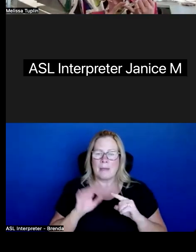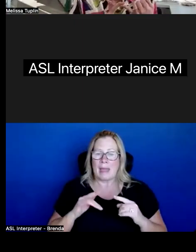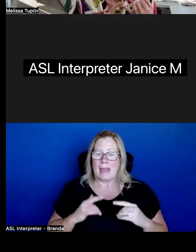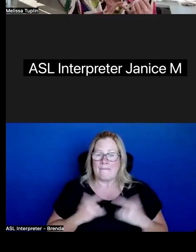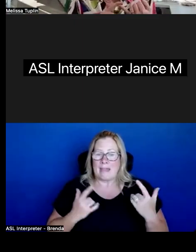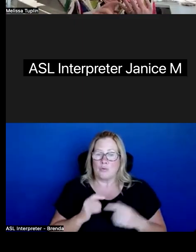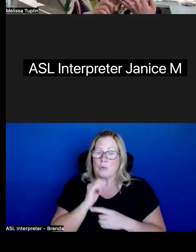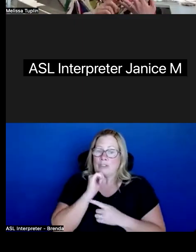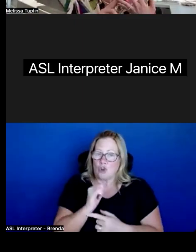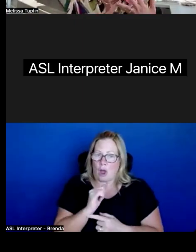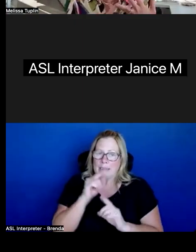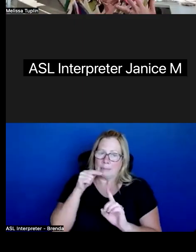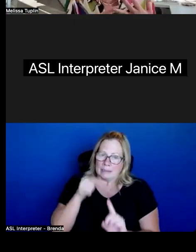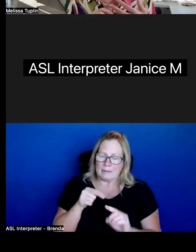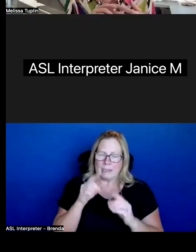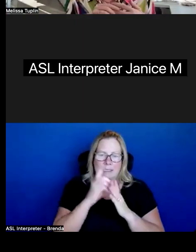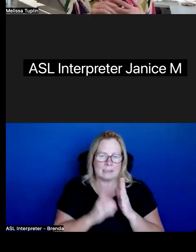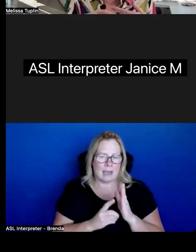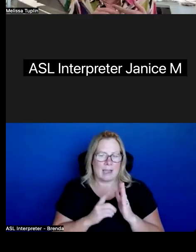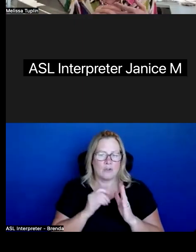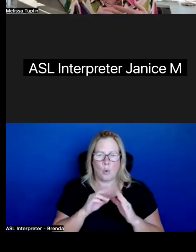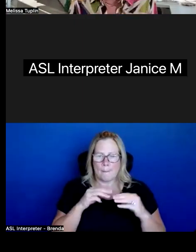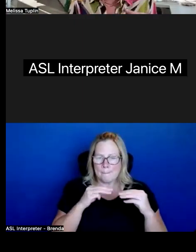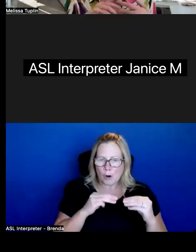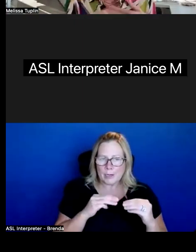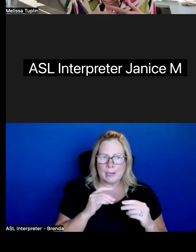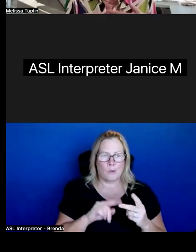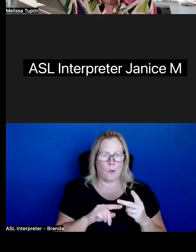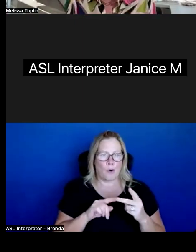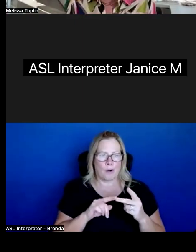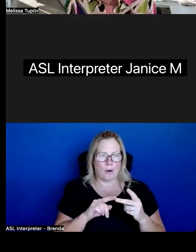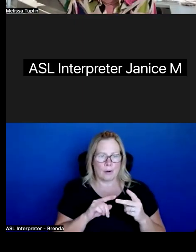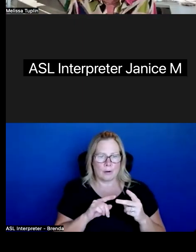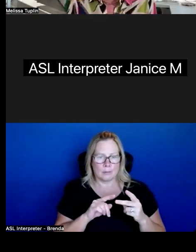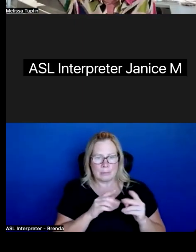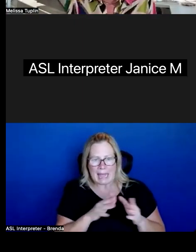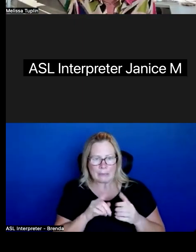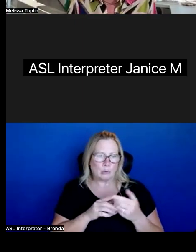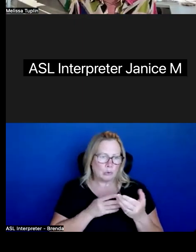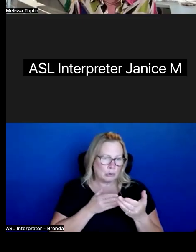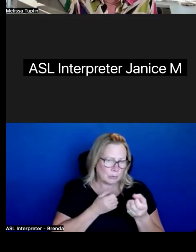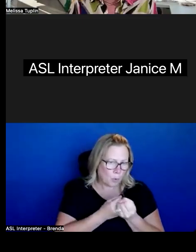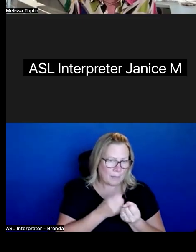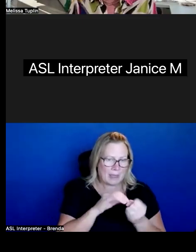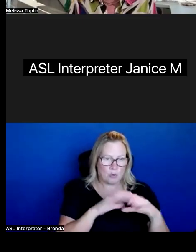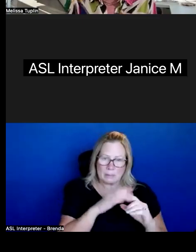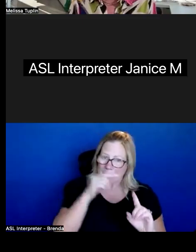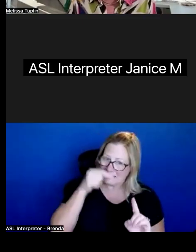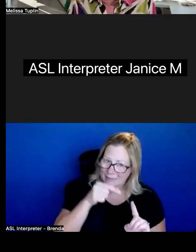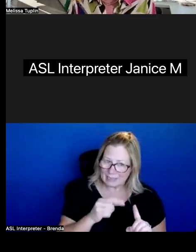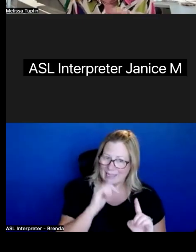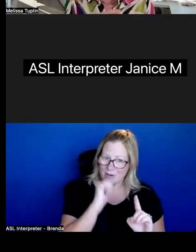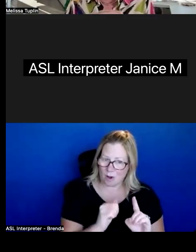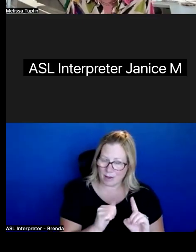designed for, marketed to and actively intended to serve that 2SLGBTQIA+ community,